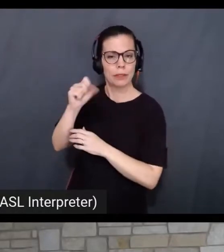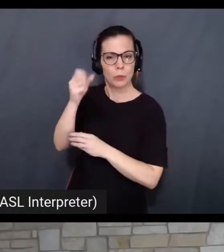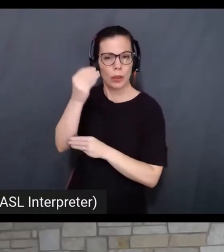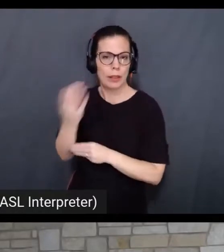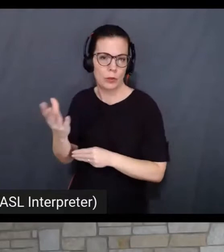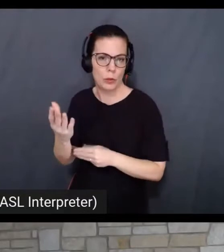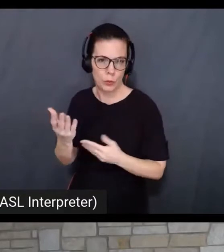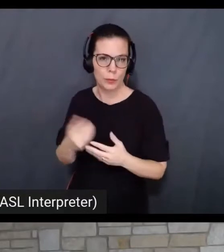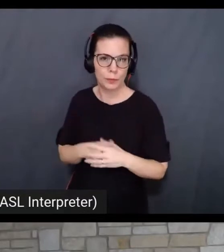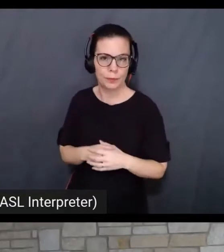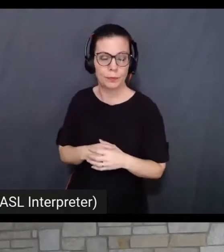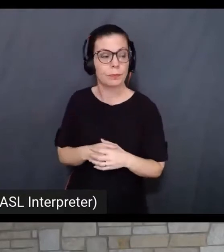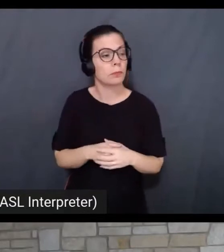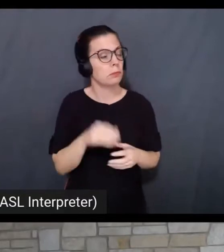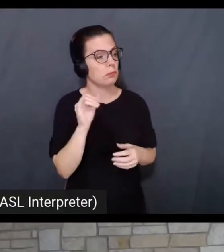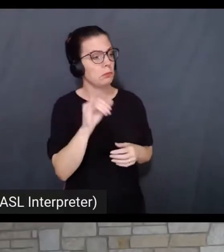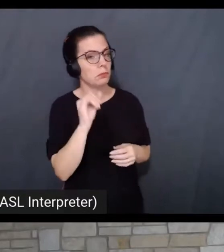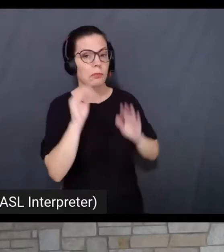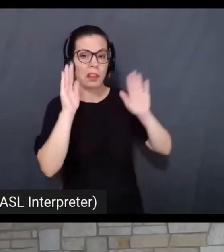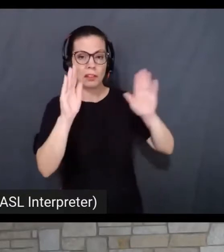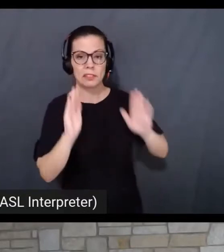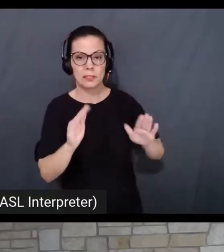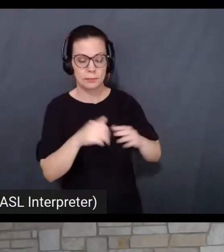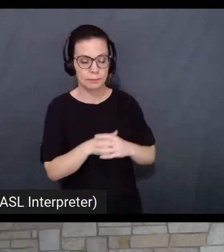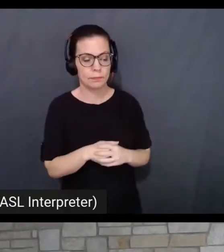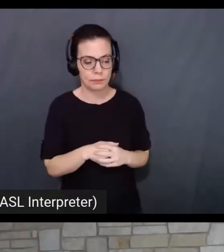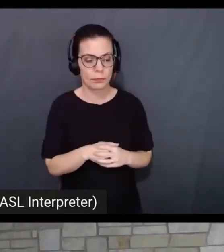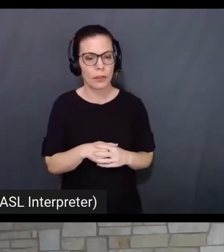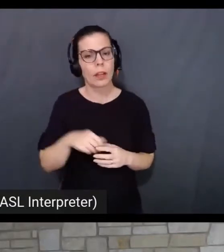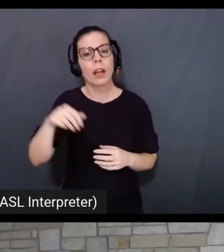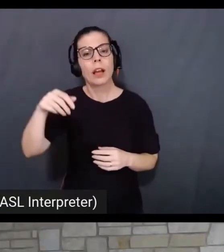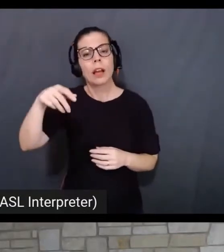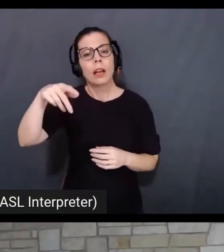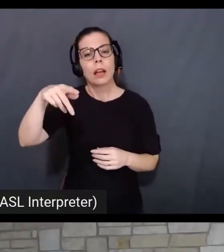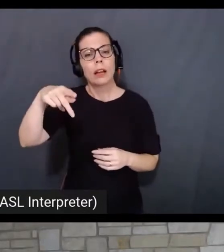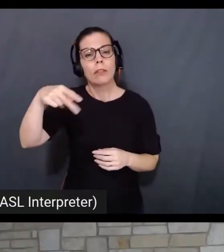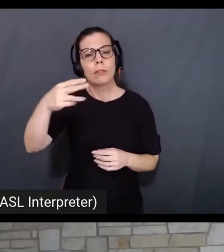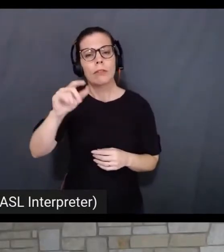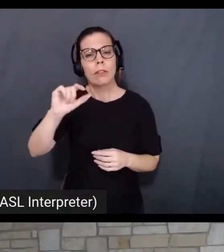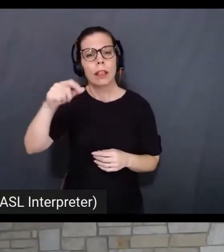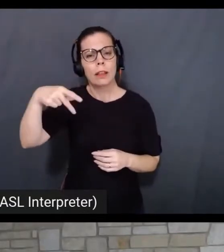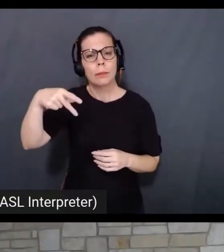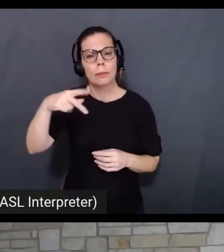Okay excellent, so Philip tell us a little bit about your experience with Babelfish.